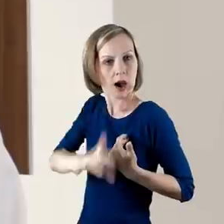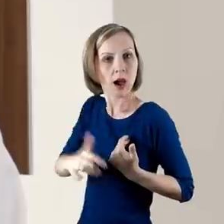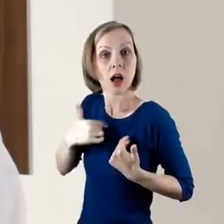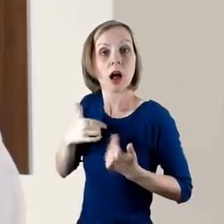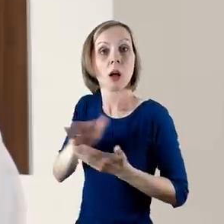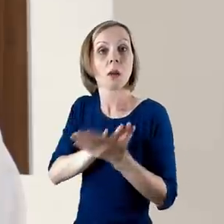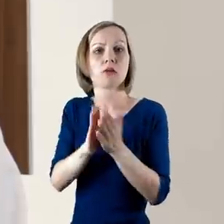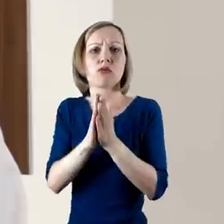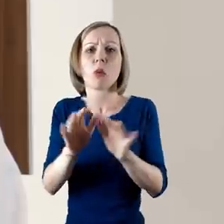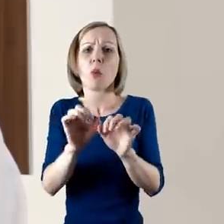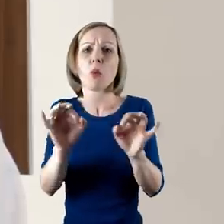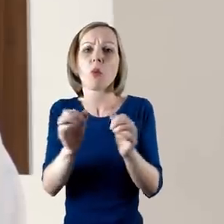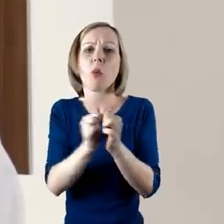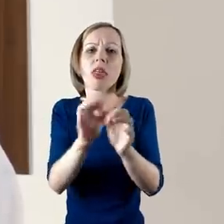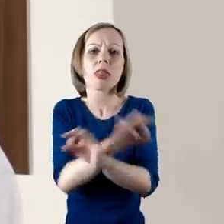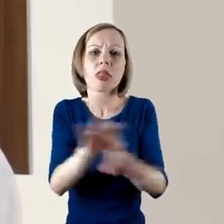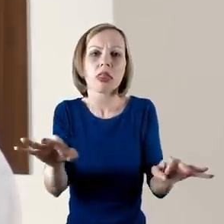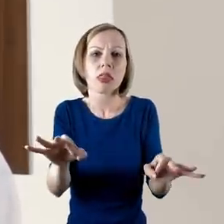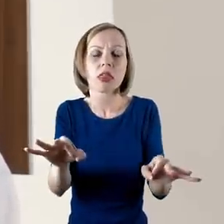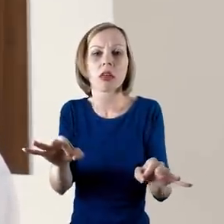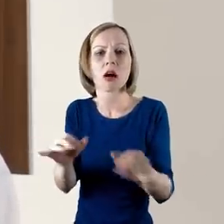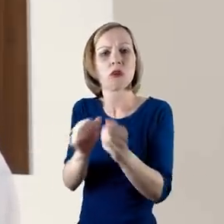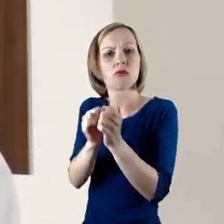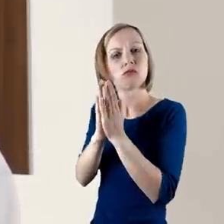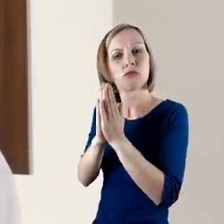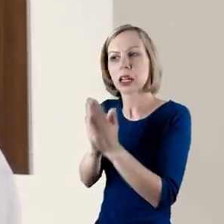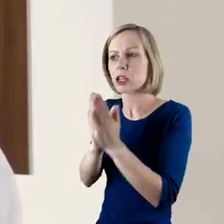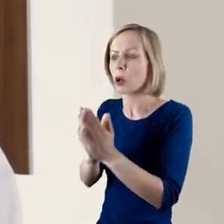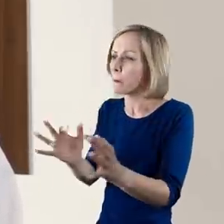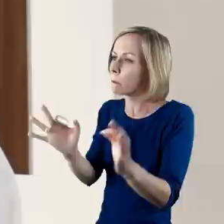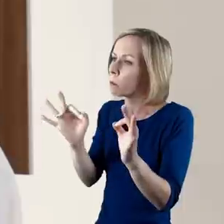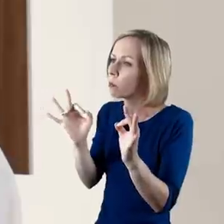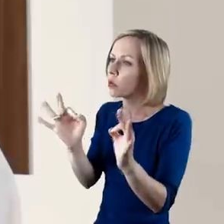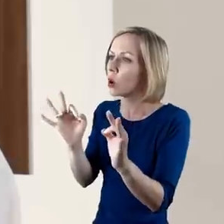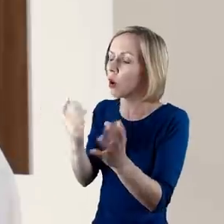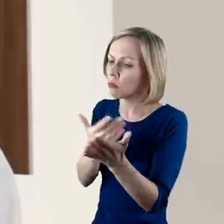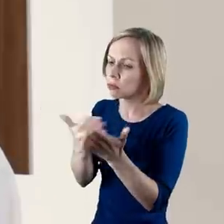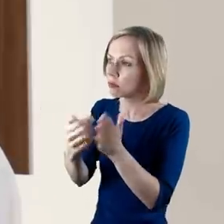Religion that is pure and undefiled before God the Father is this,